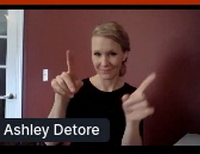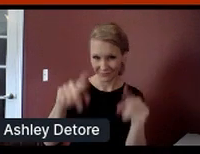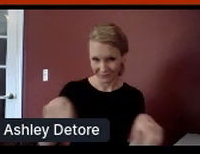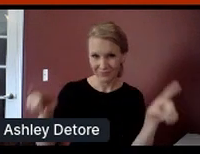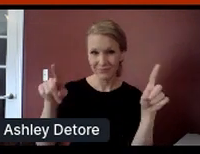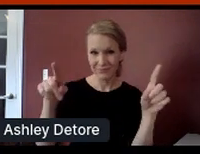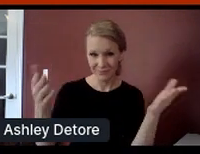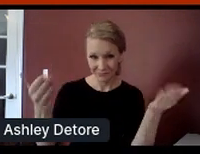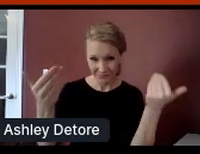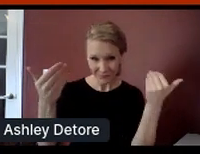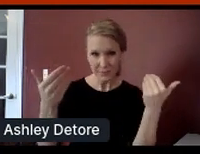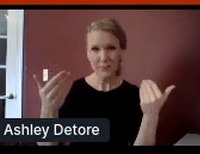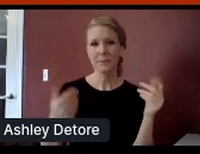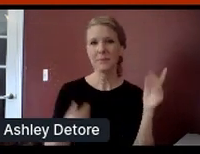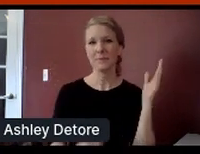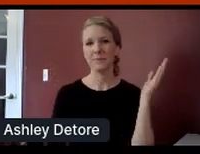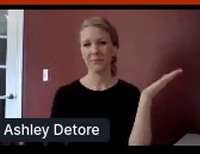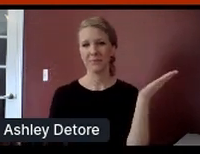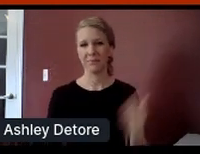How often do you code switch?